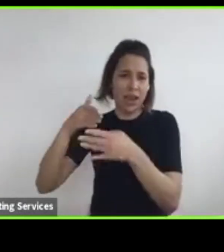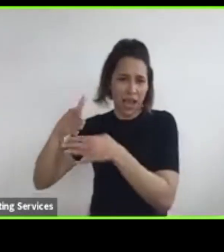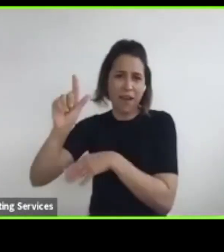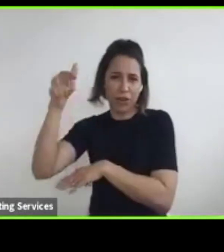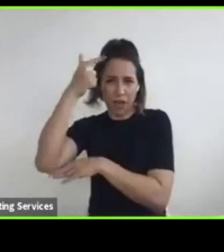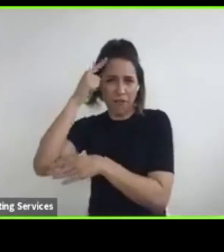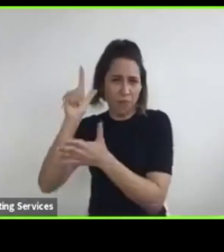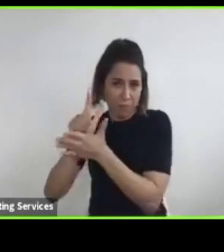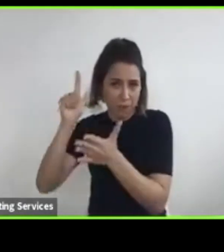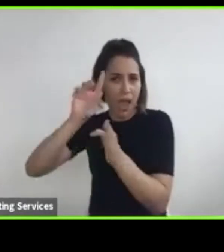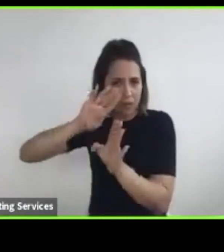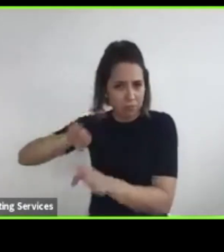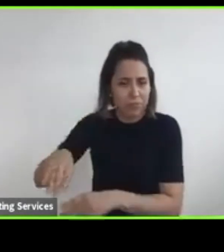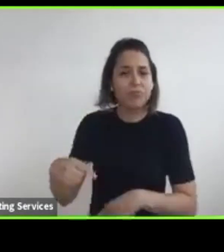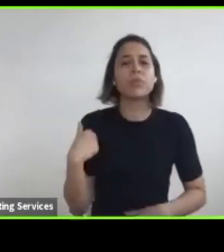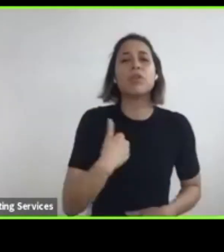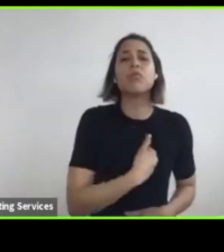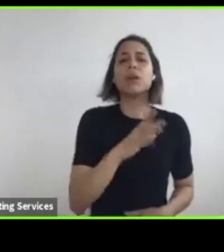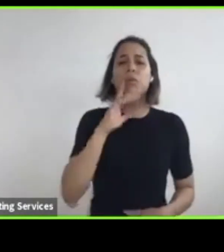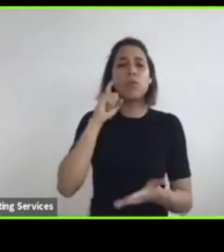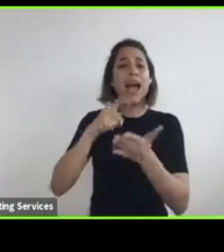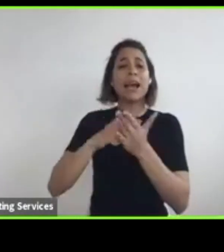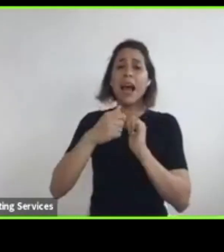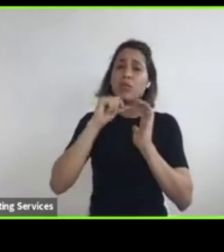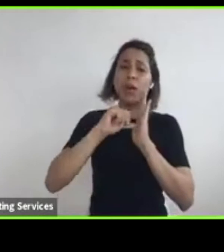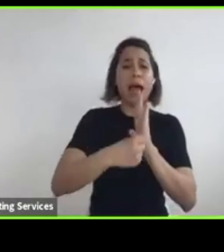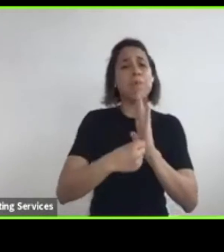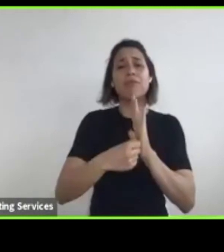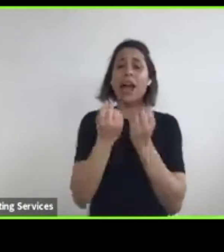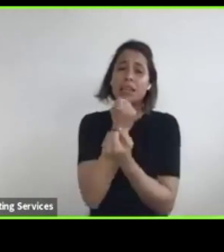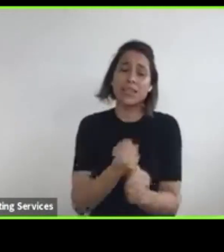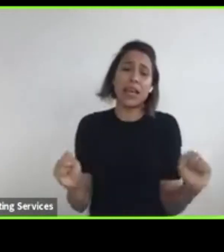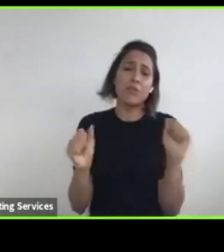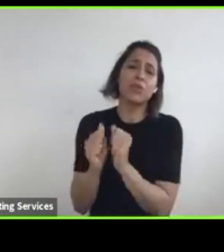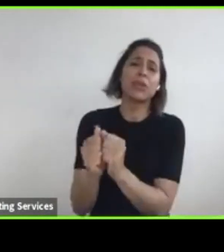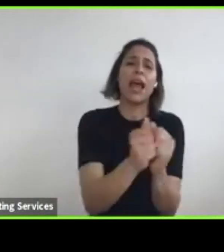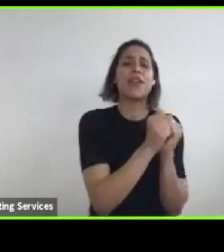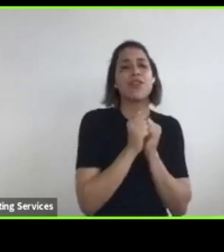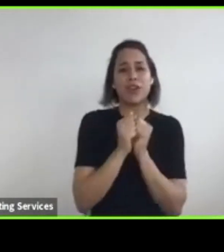TO AMPLIFY SAFETY TOGETHER, AND IN THAT, CALM. WE NEED TO RECOGNIZE THAT BANS, QUARANTINE,